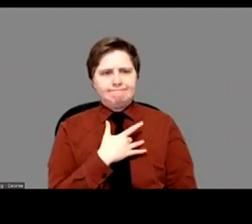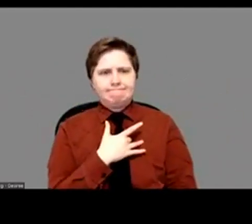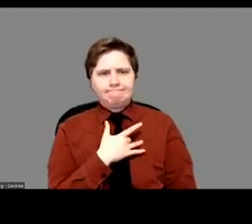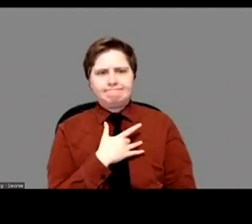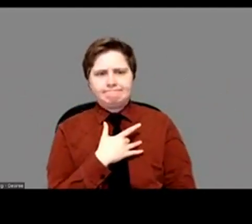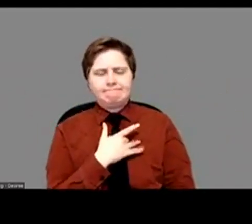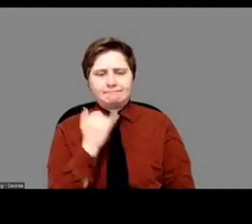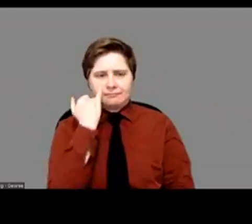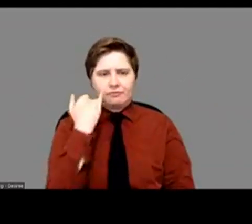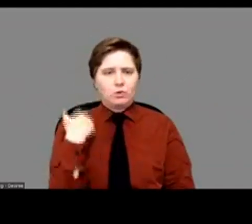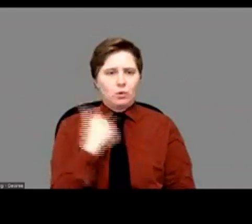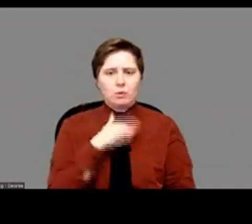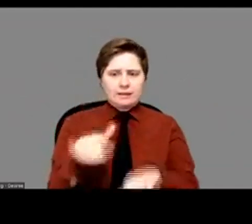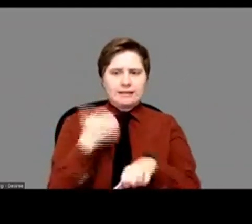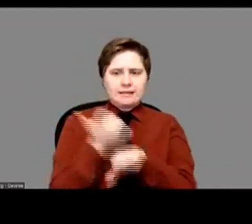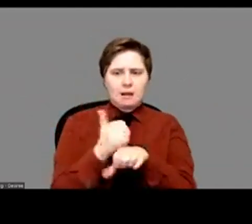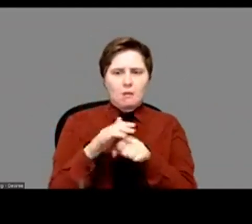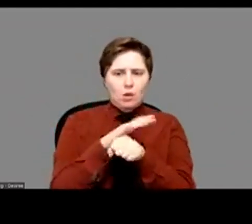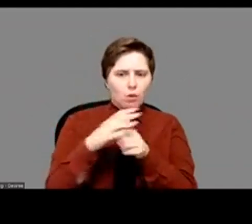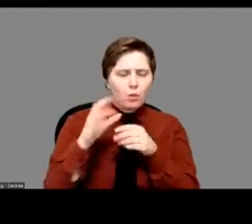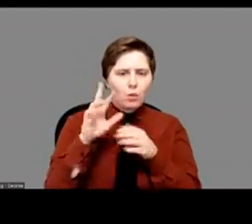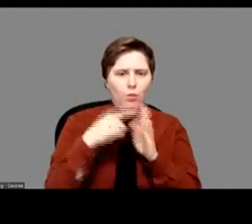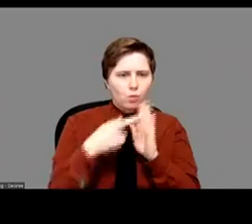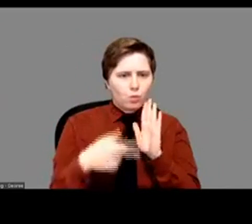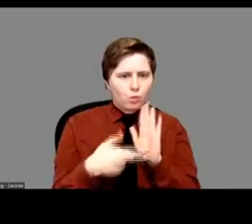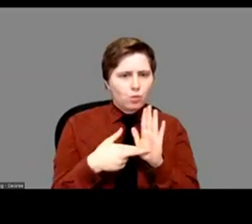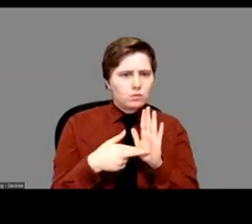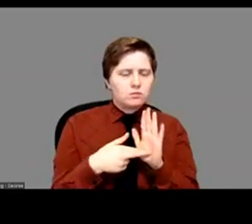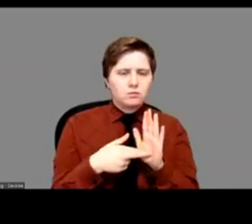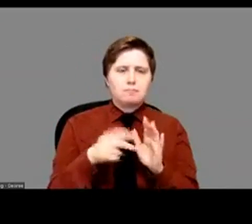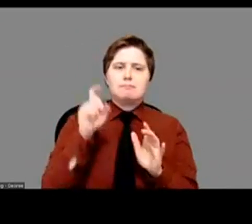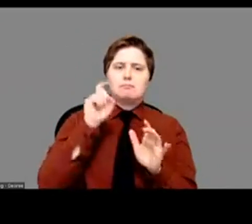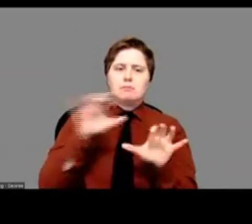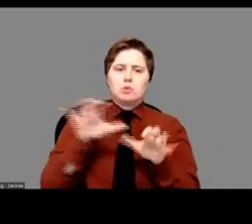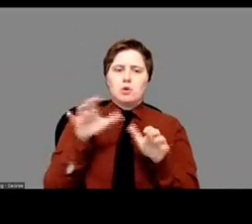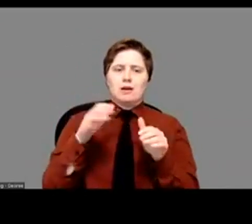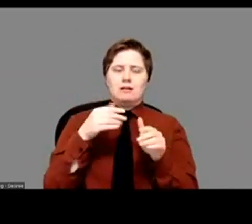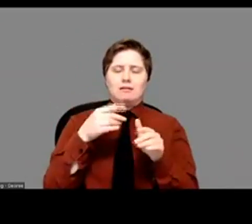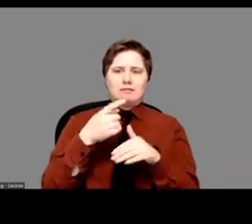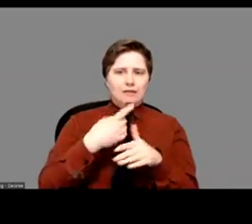to impose local rules that we're going to have to do that within the next week.